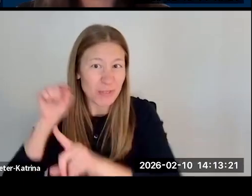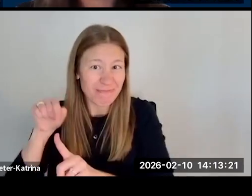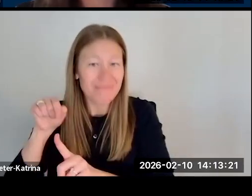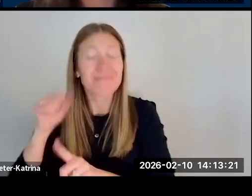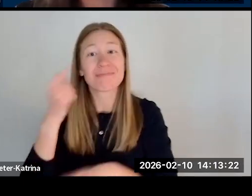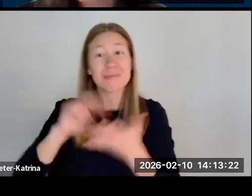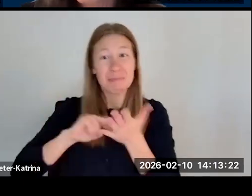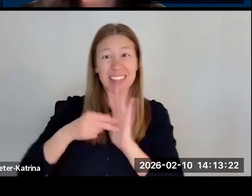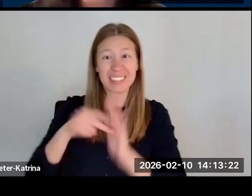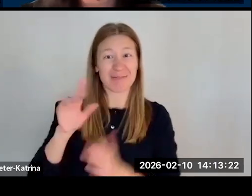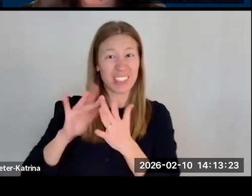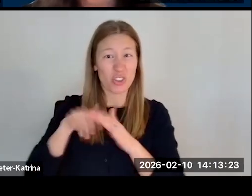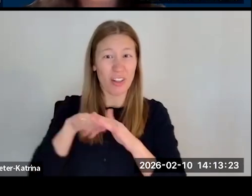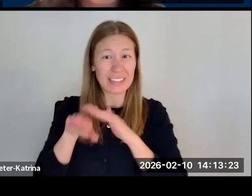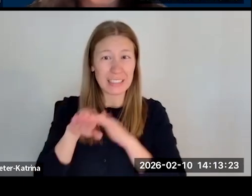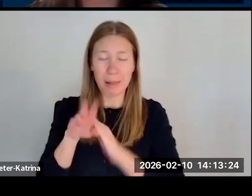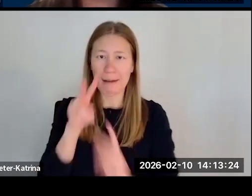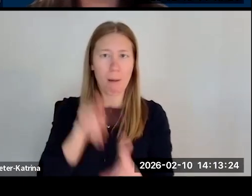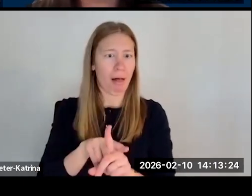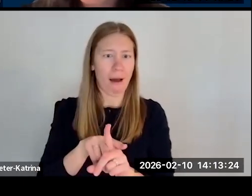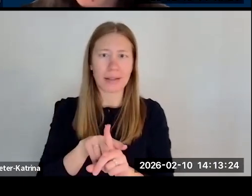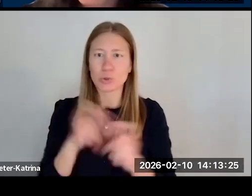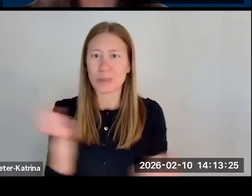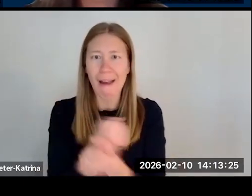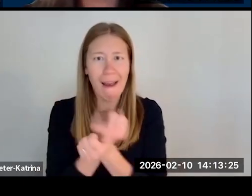to pretty much everything you can think of. So websites